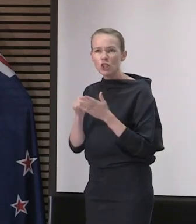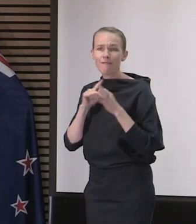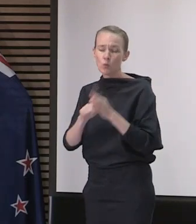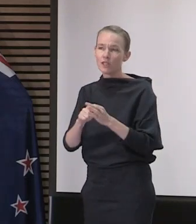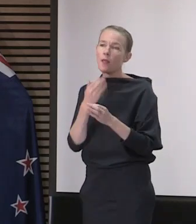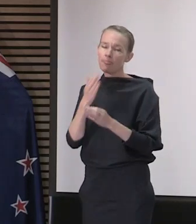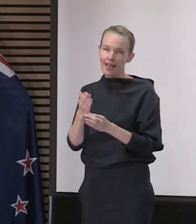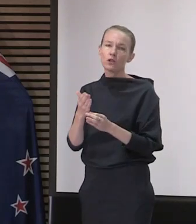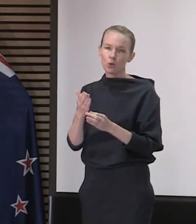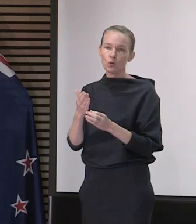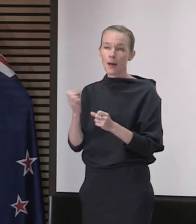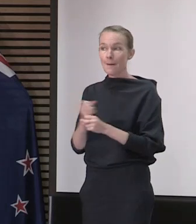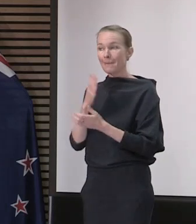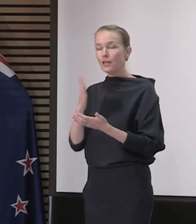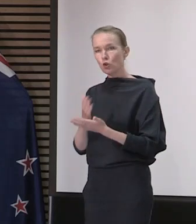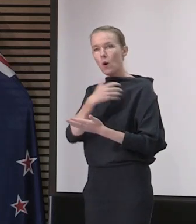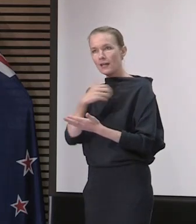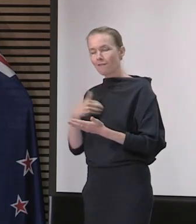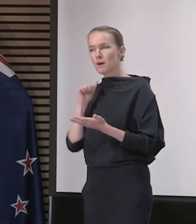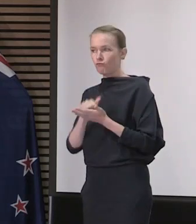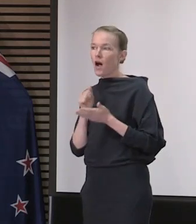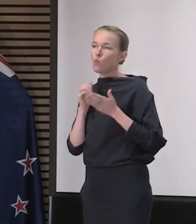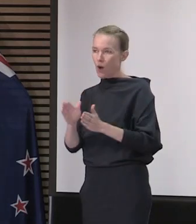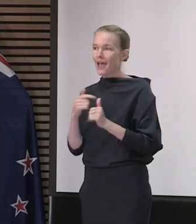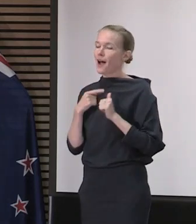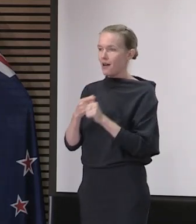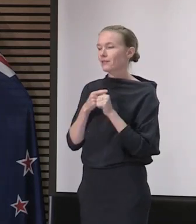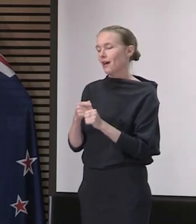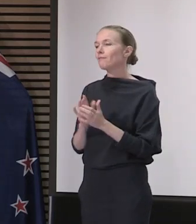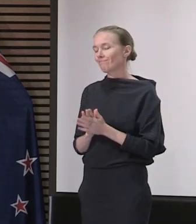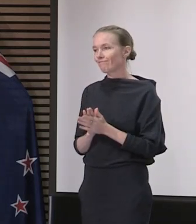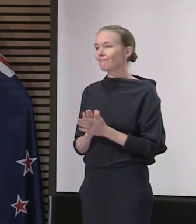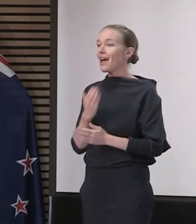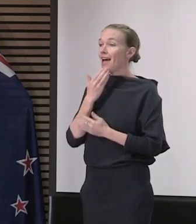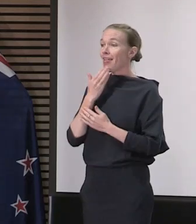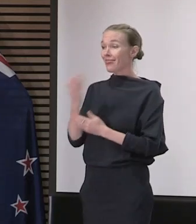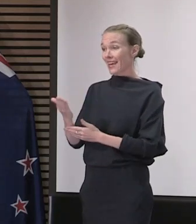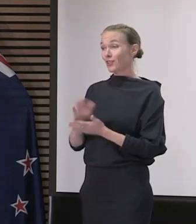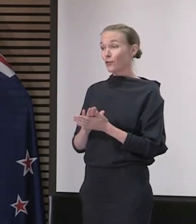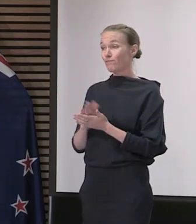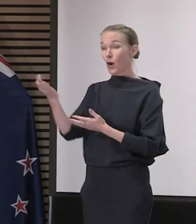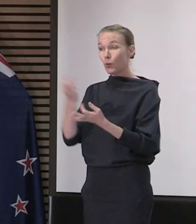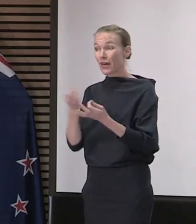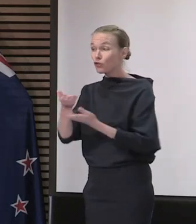questions and the hard questions and to ensure that